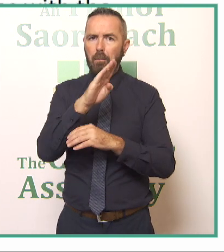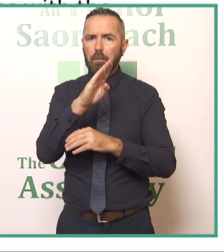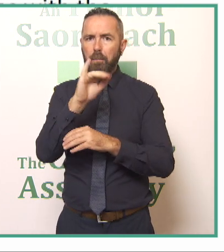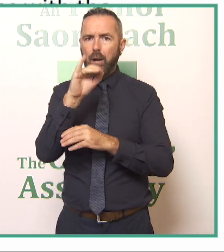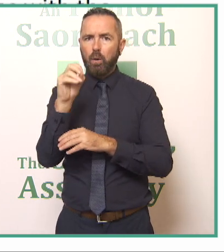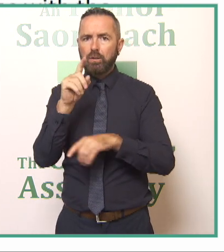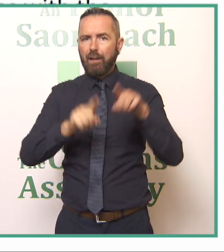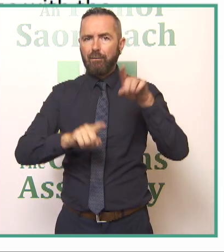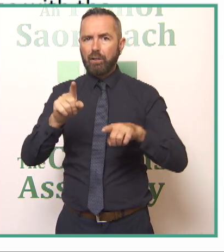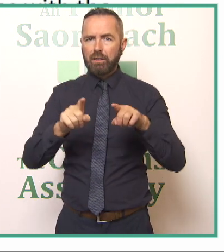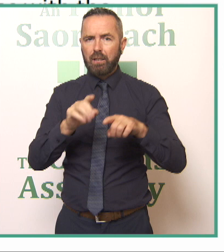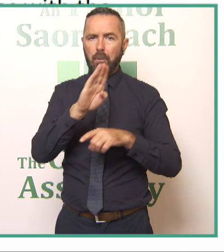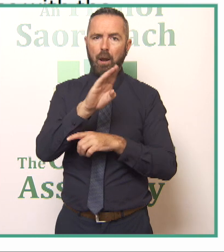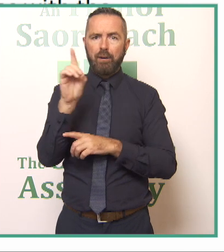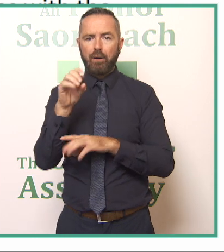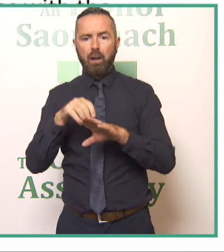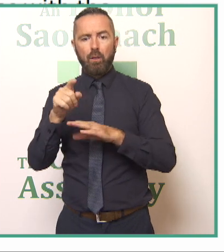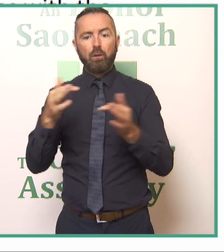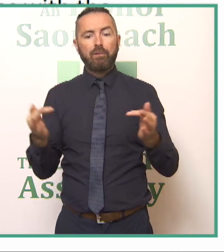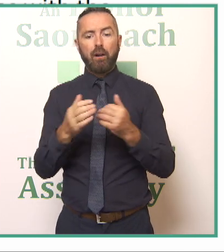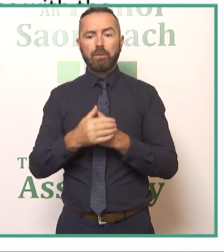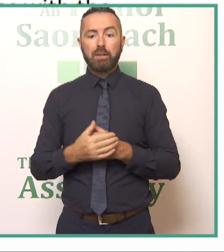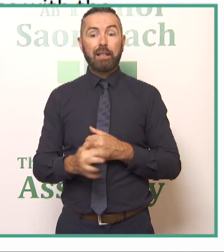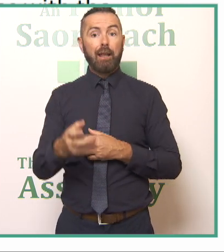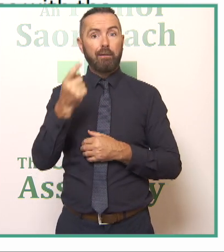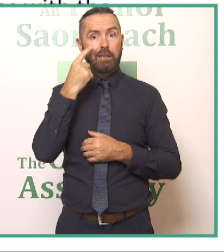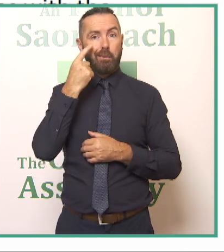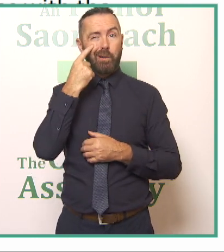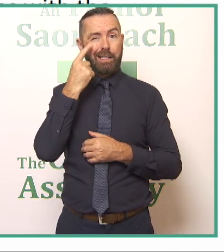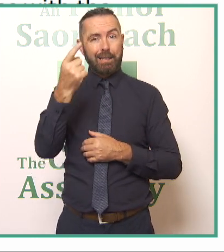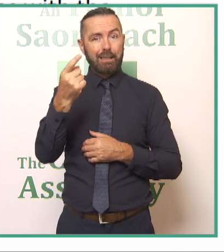and certainly if you look at the predicted distribution of high nature value Farmland in